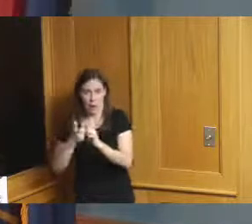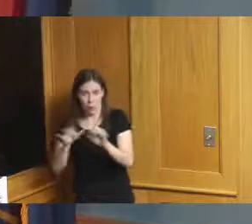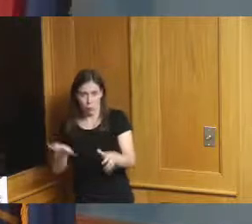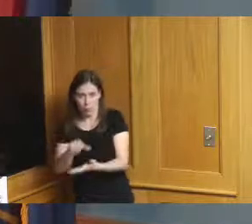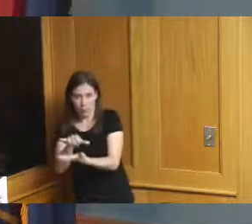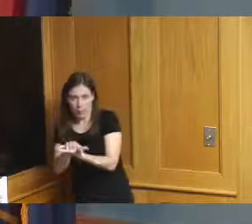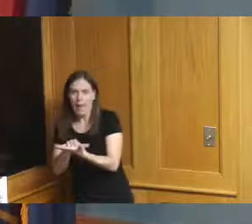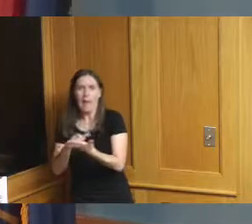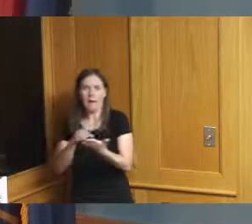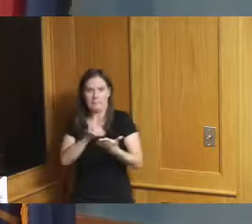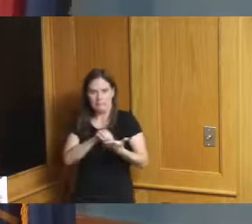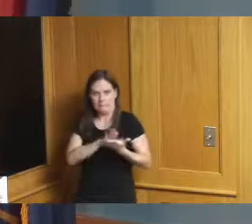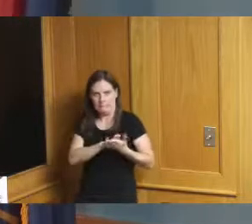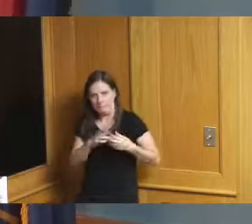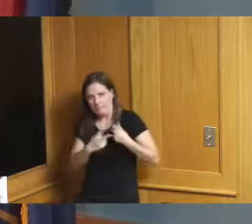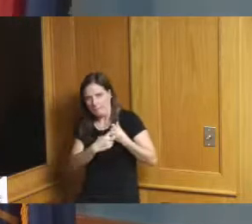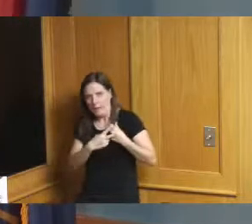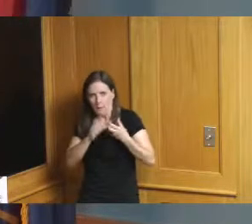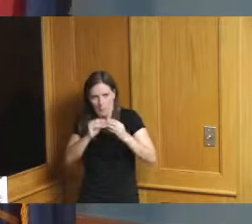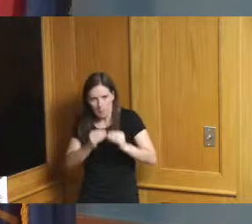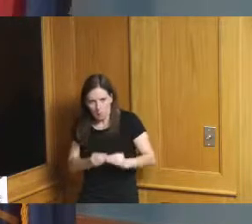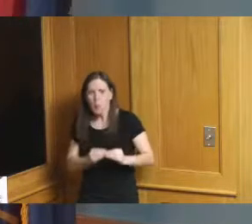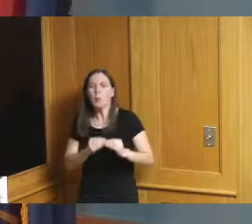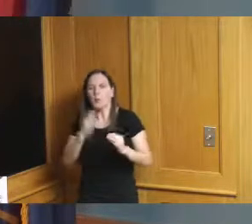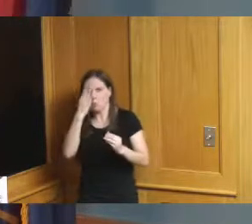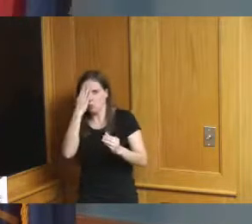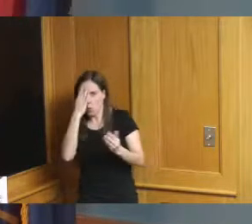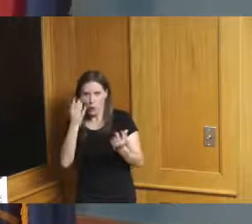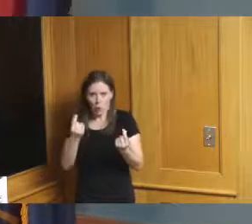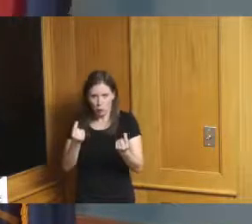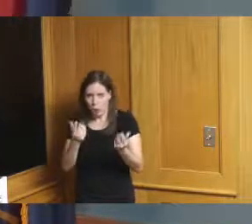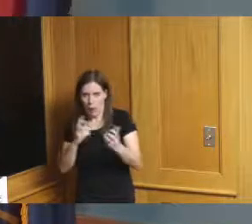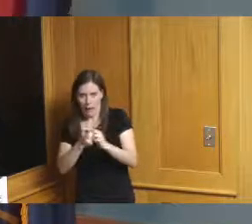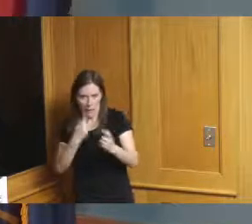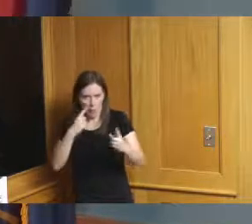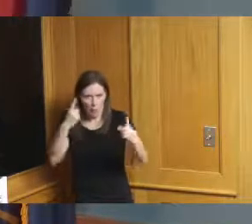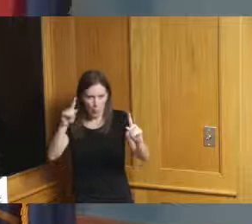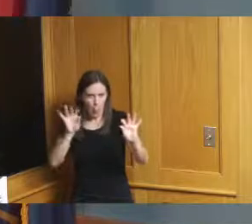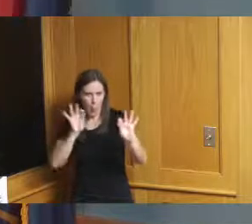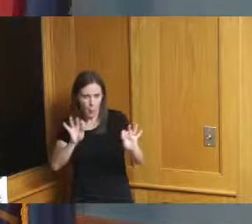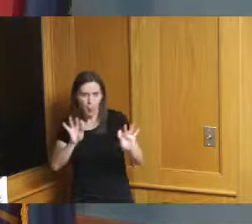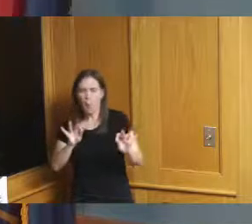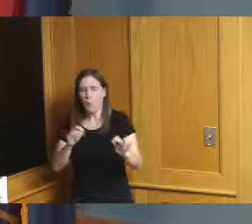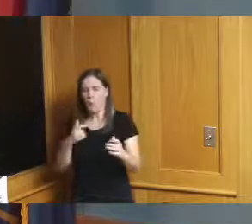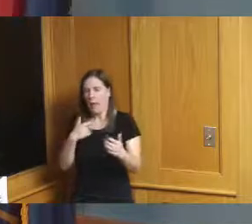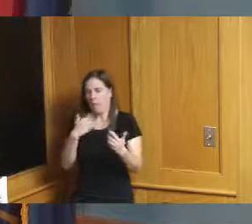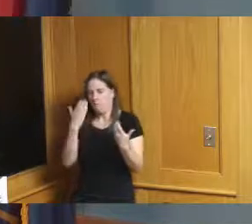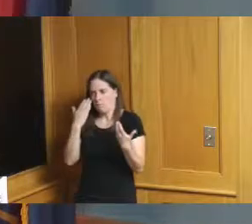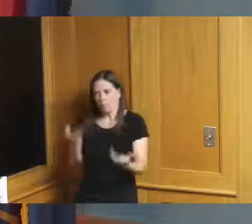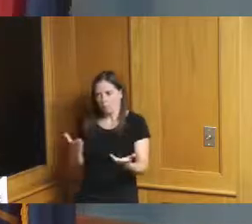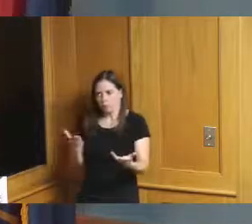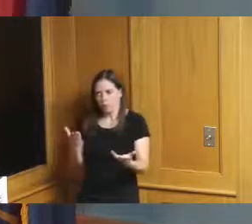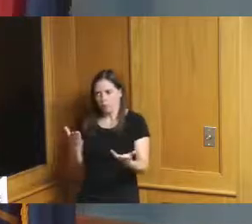it how we uh make sure we're doing it effectively and um i don't know if we you want to speak yeah i